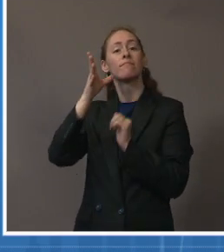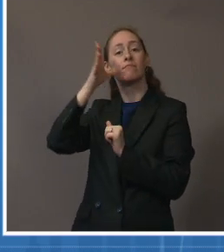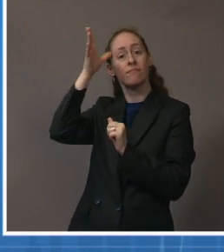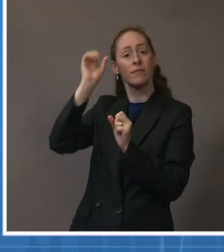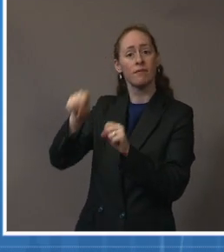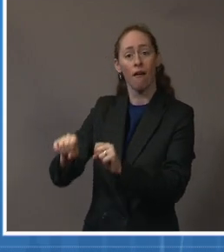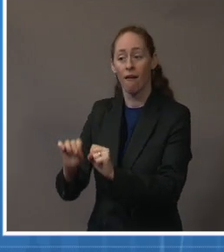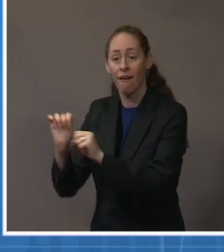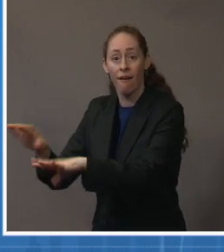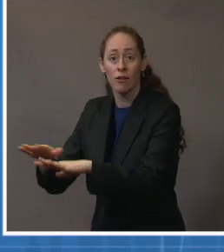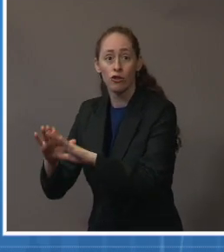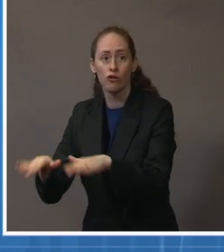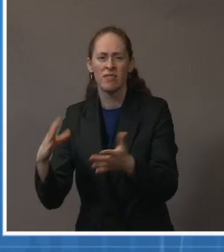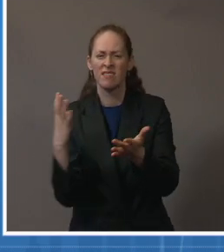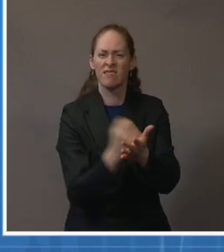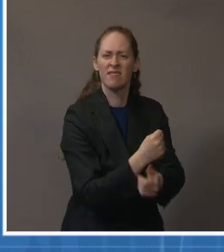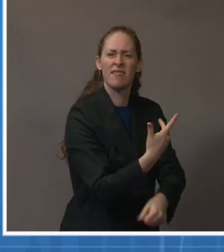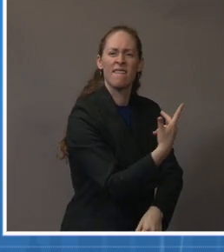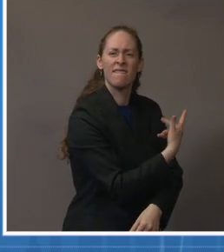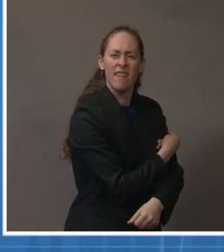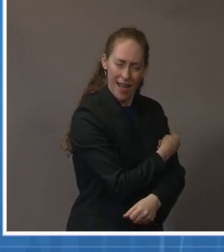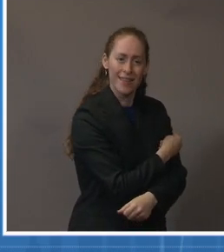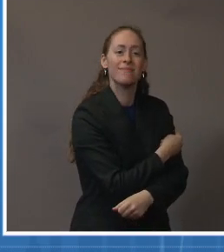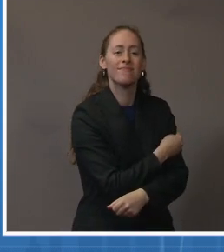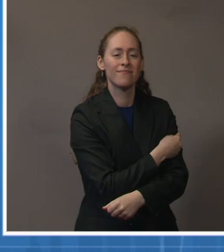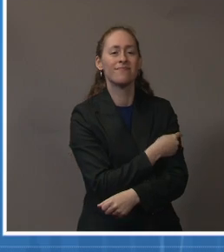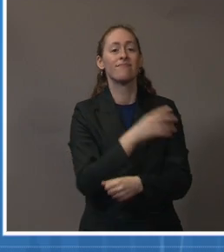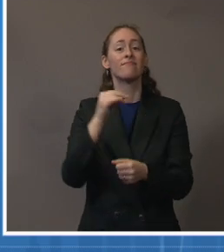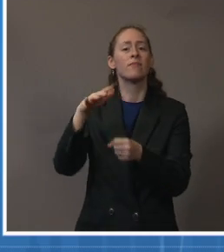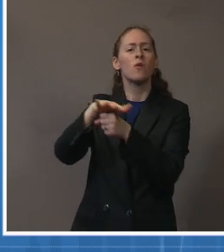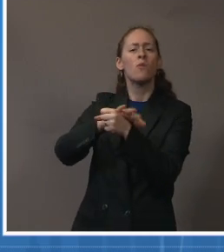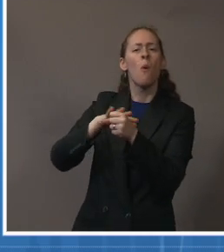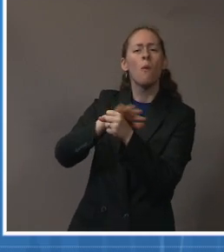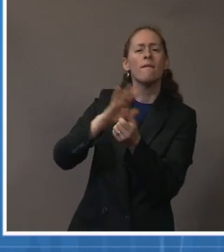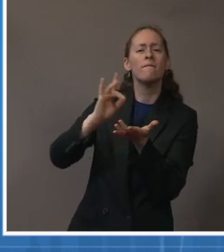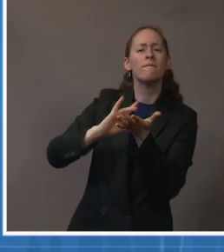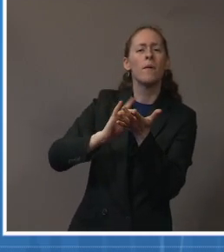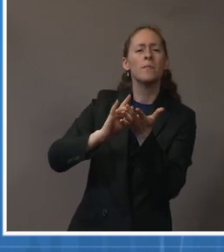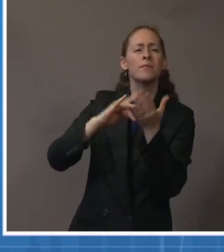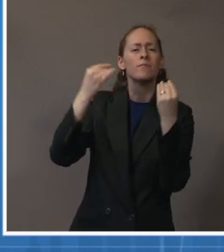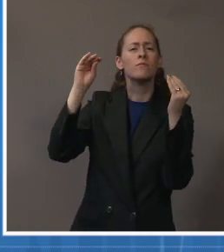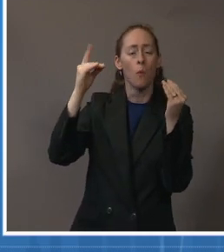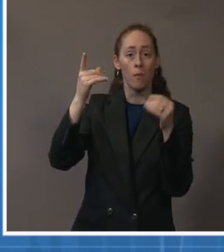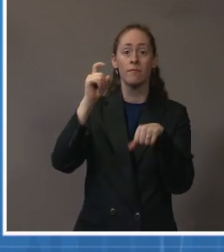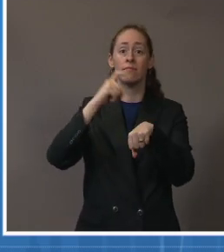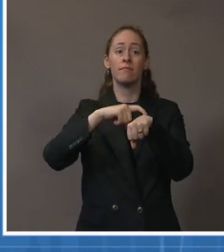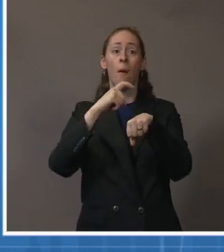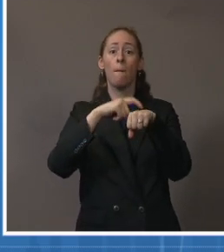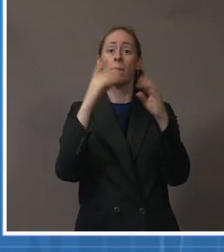extended hours of local pharmacies for vaccinations, including many pharmacies that will be open 24 hours